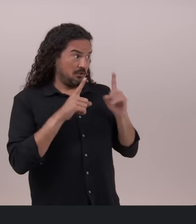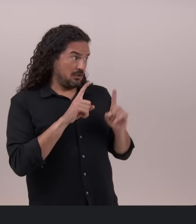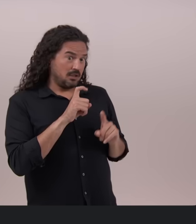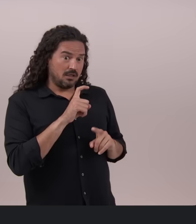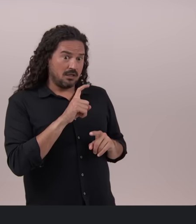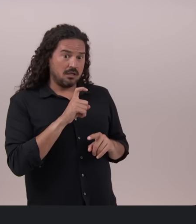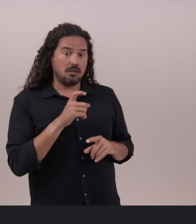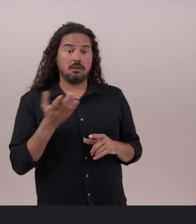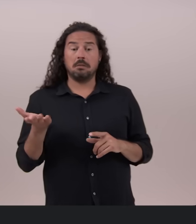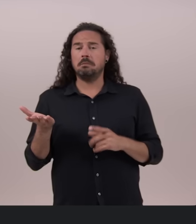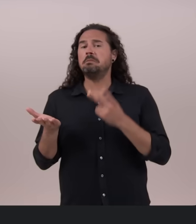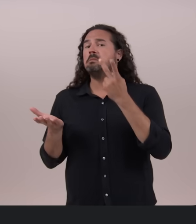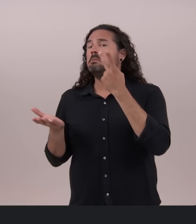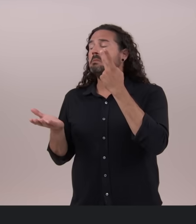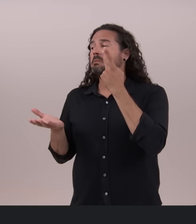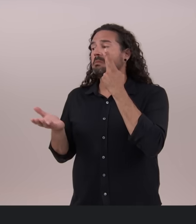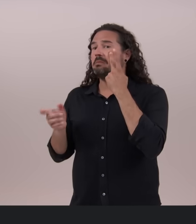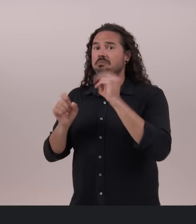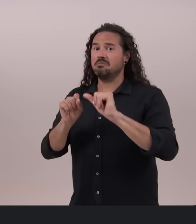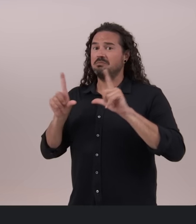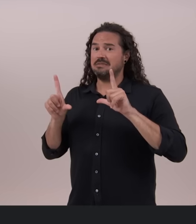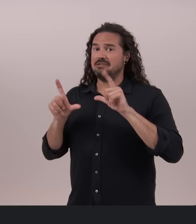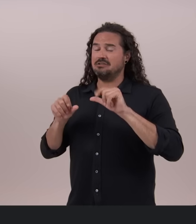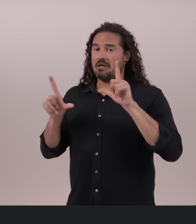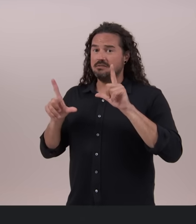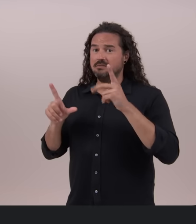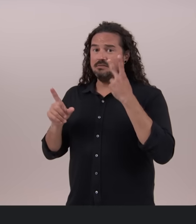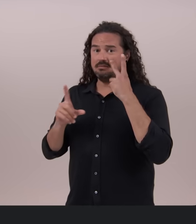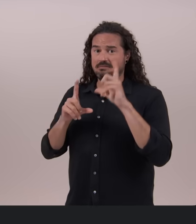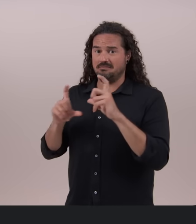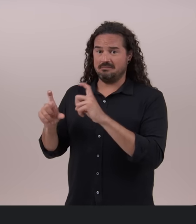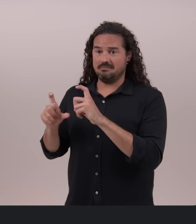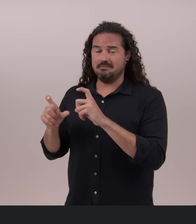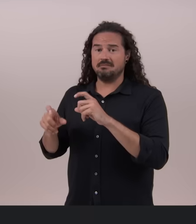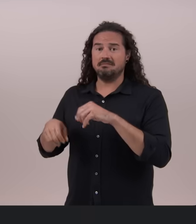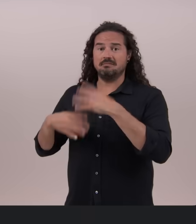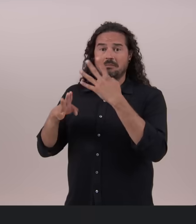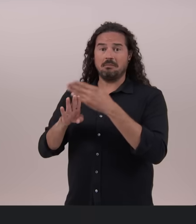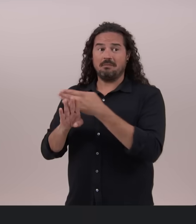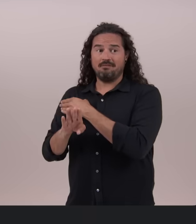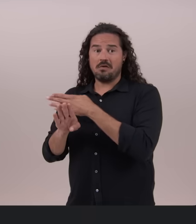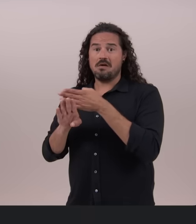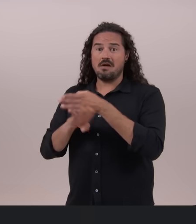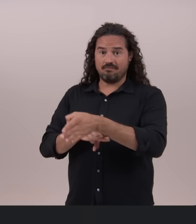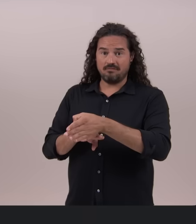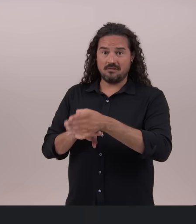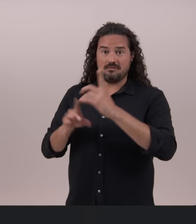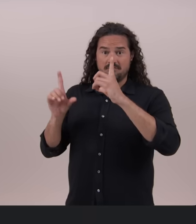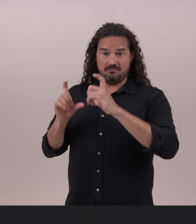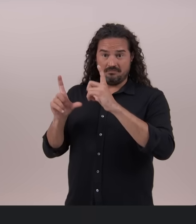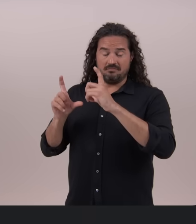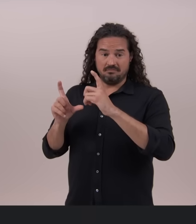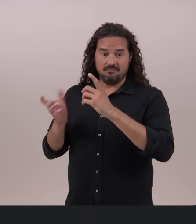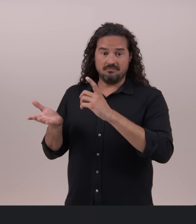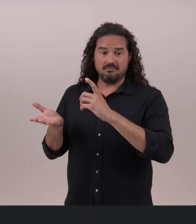So if I scroll a little bit further down, I can see the before and after screenshots that we asked for with the feature implemented,